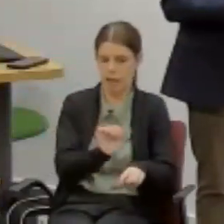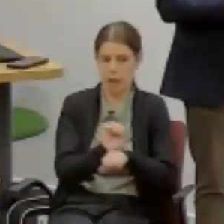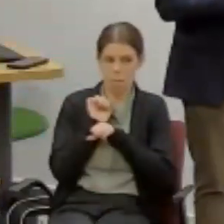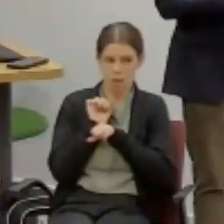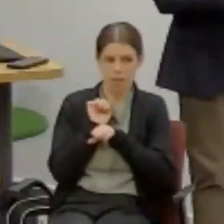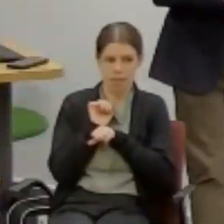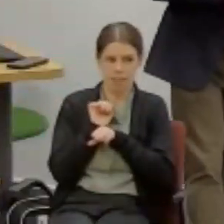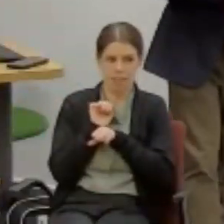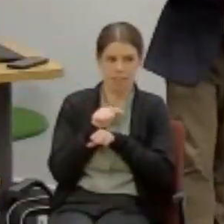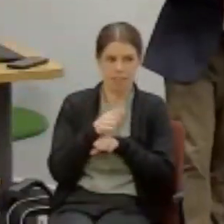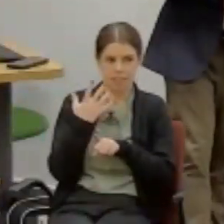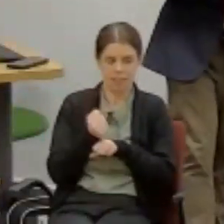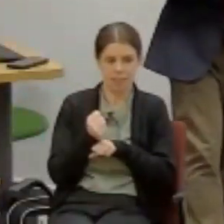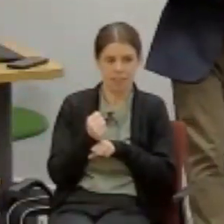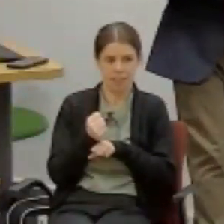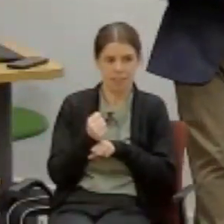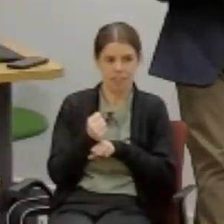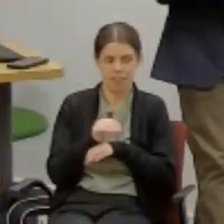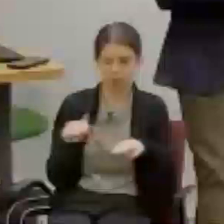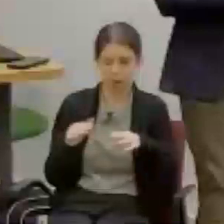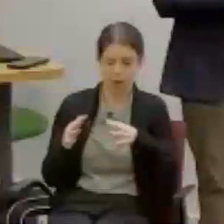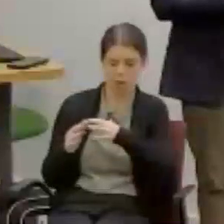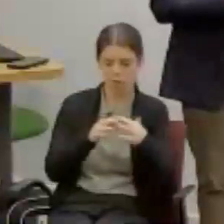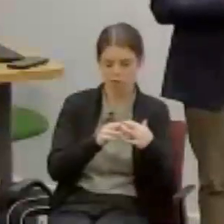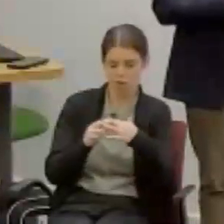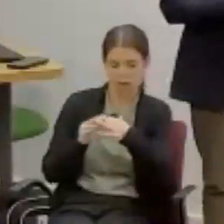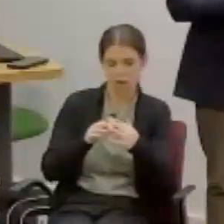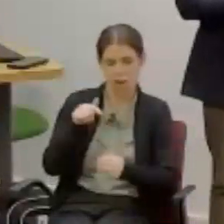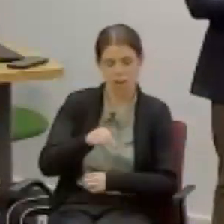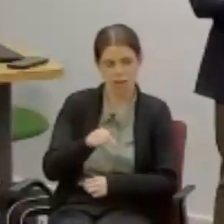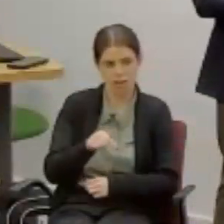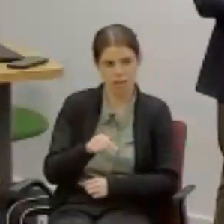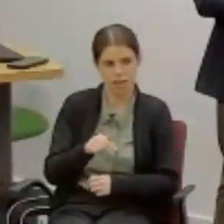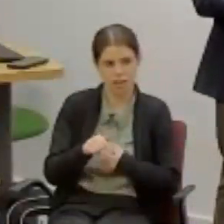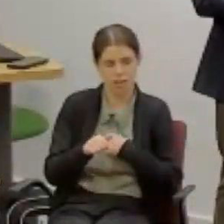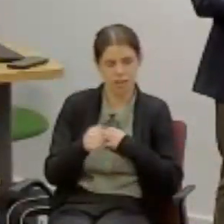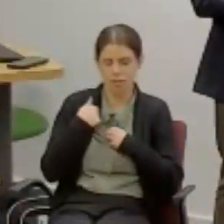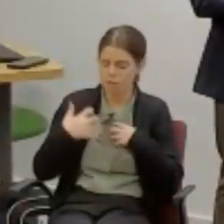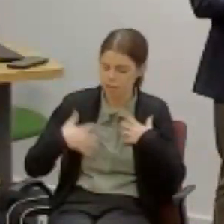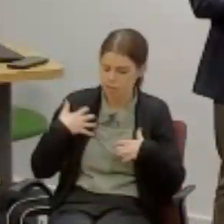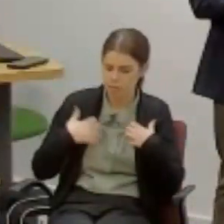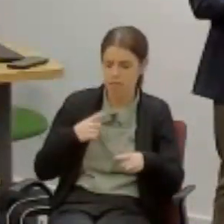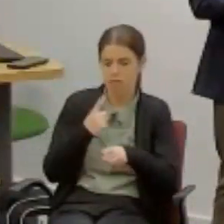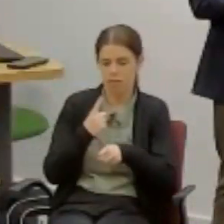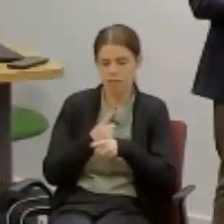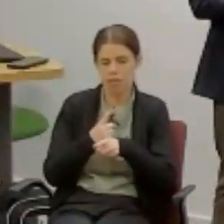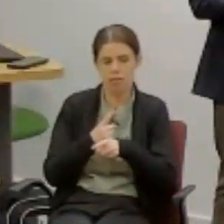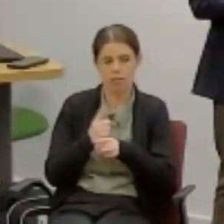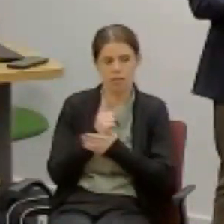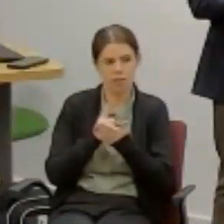He's got his groovy cool back. He's not in the rocks. So, you. I'm interested here. You talk about exposure.